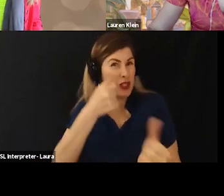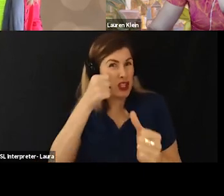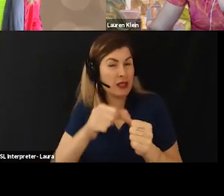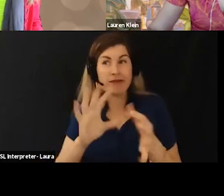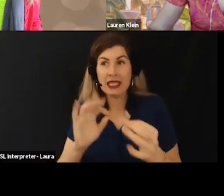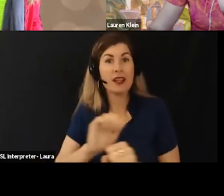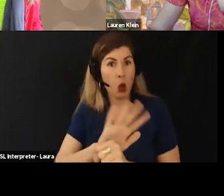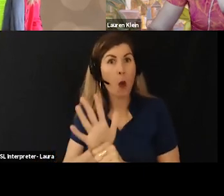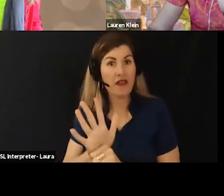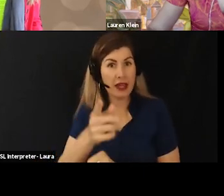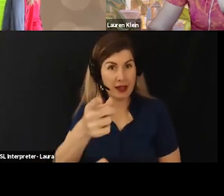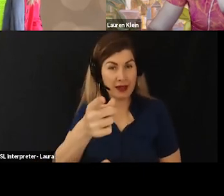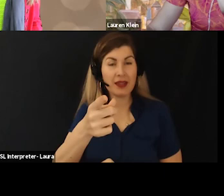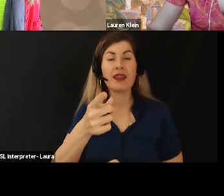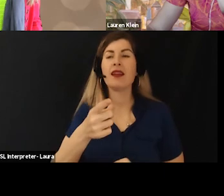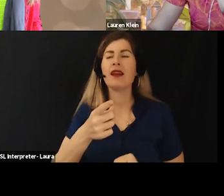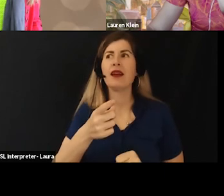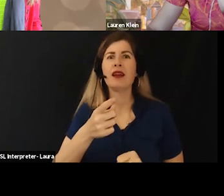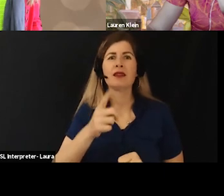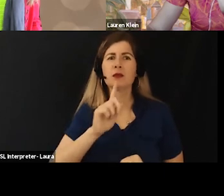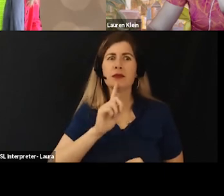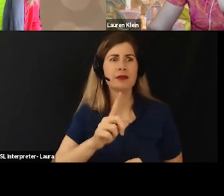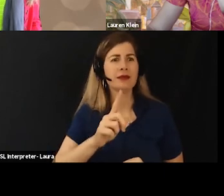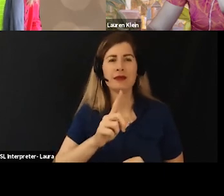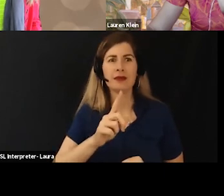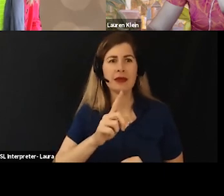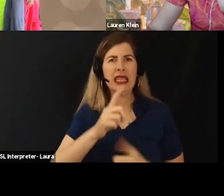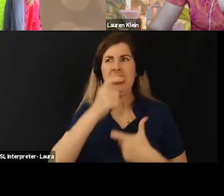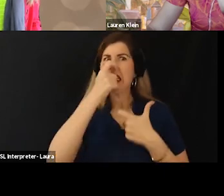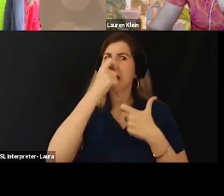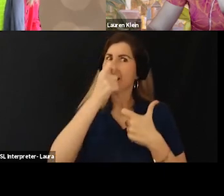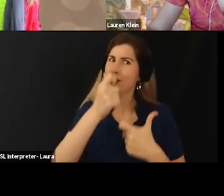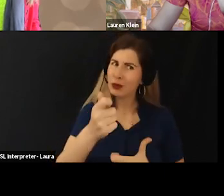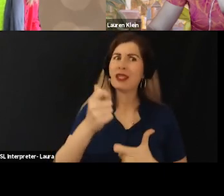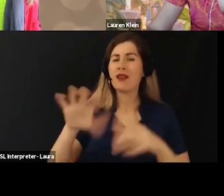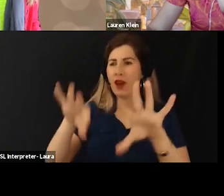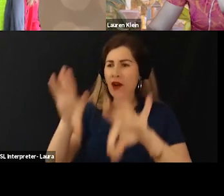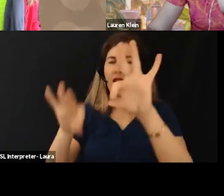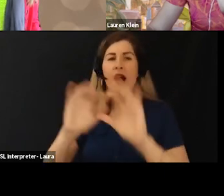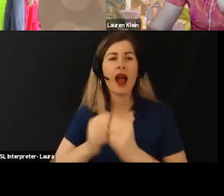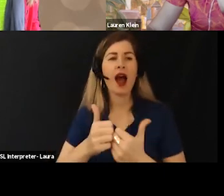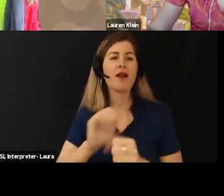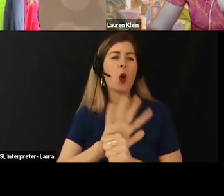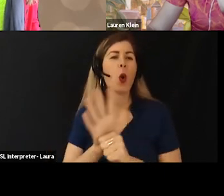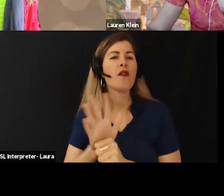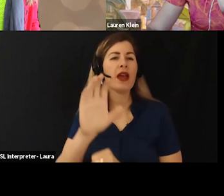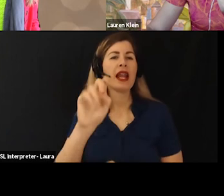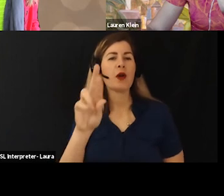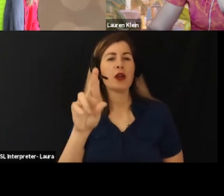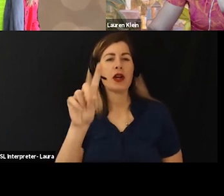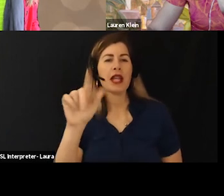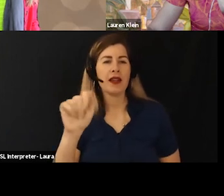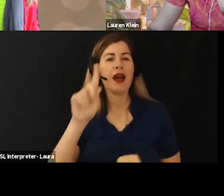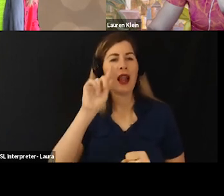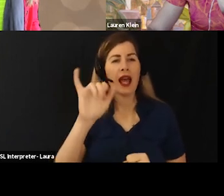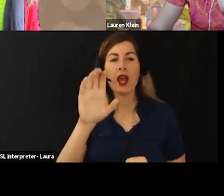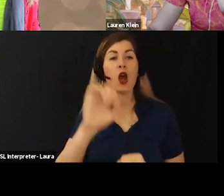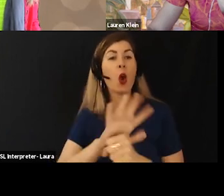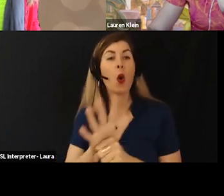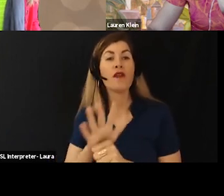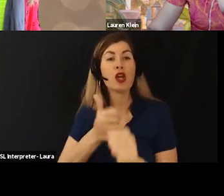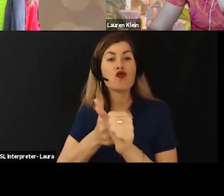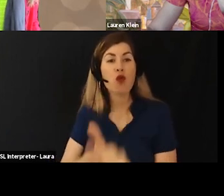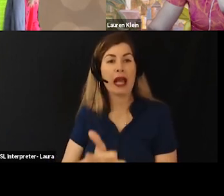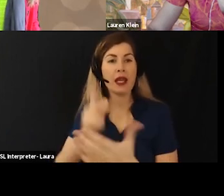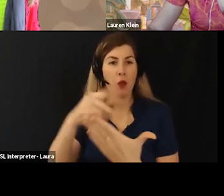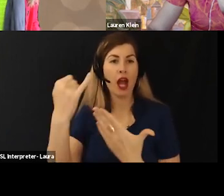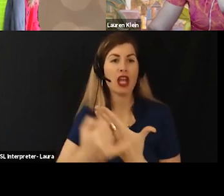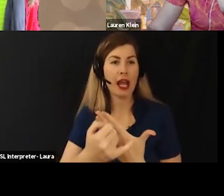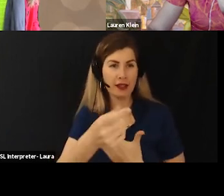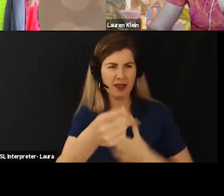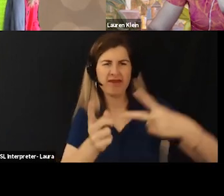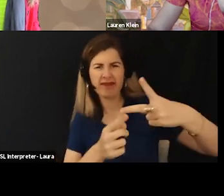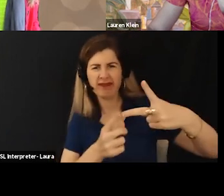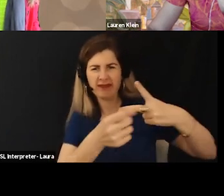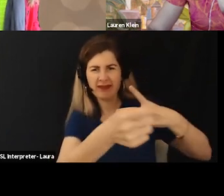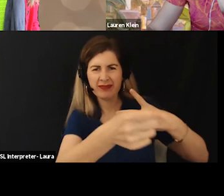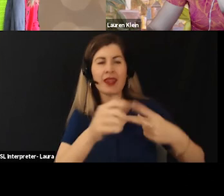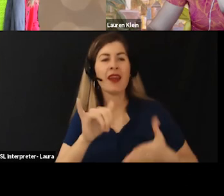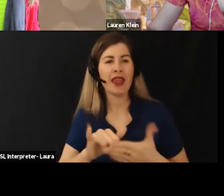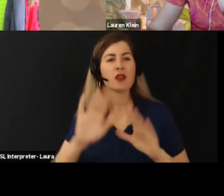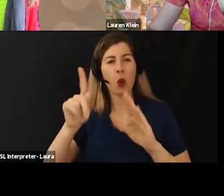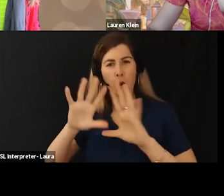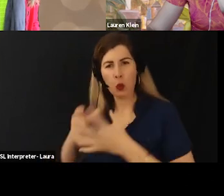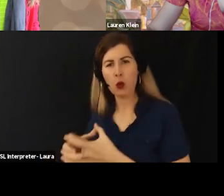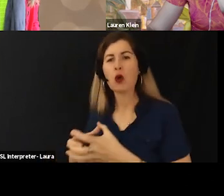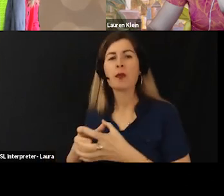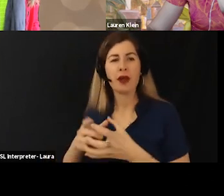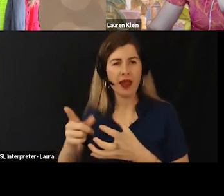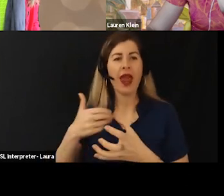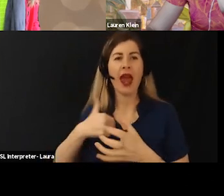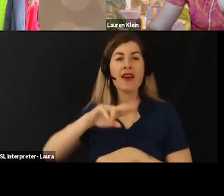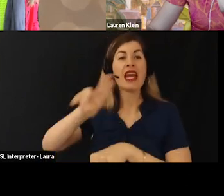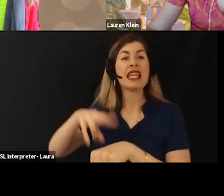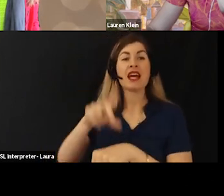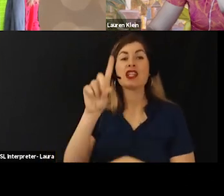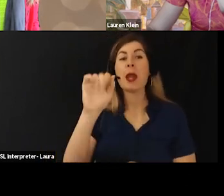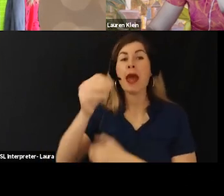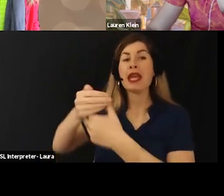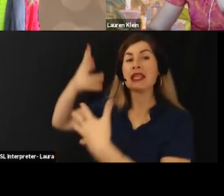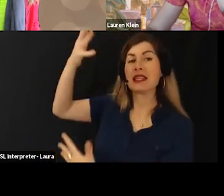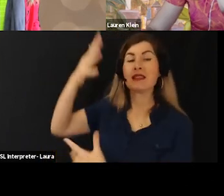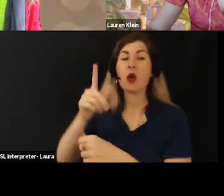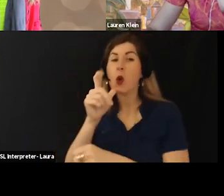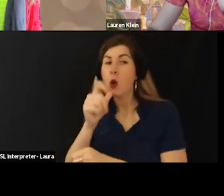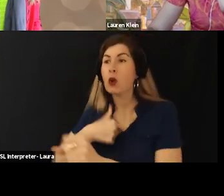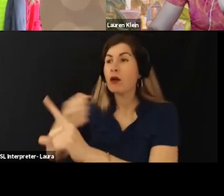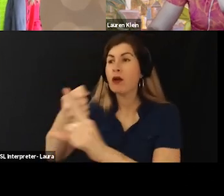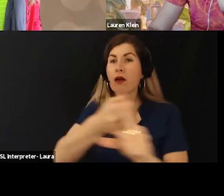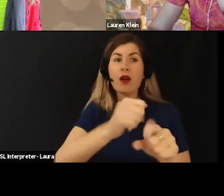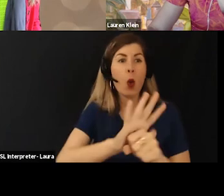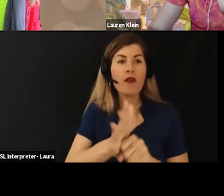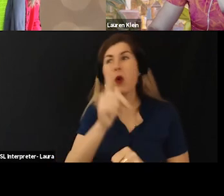Some of the most interesting sort of covert data has come from counter data projects so things like the coven tracking project, which was a civil society attempt to have a national database of Calvin cases and decks, when the government was not doing